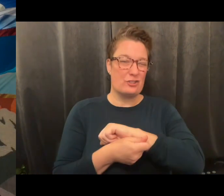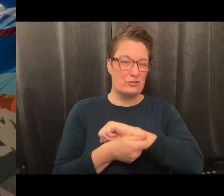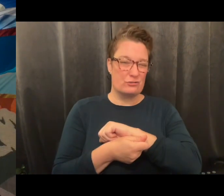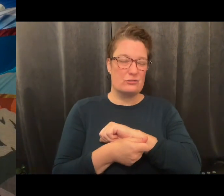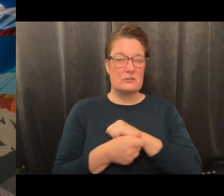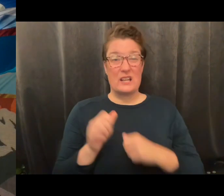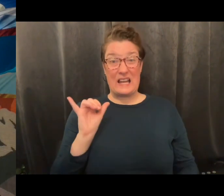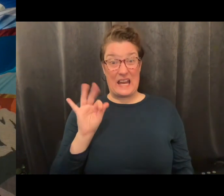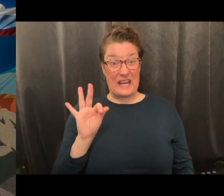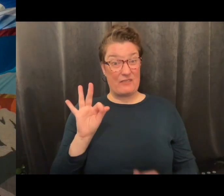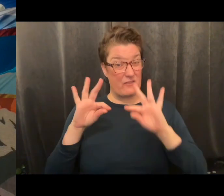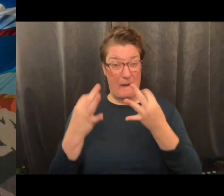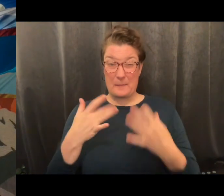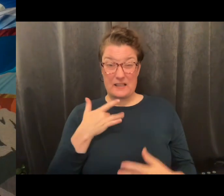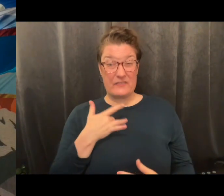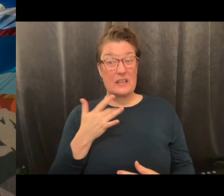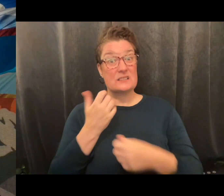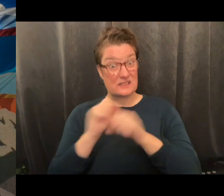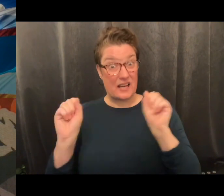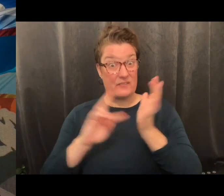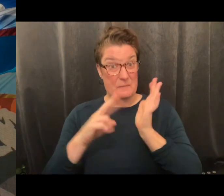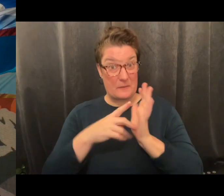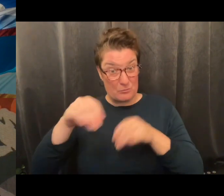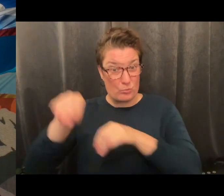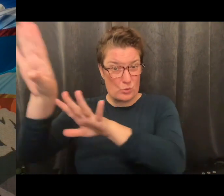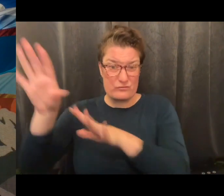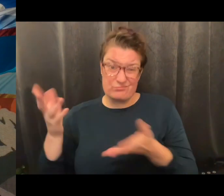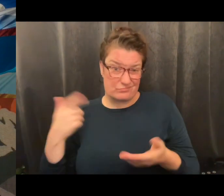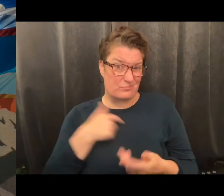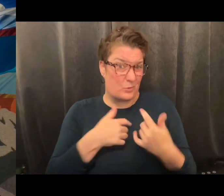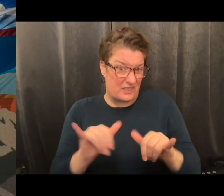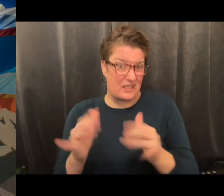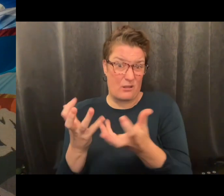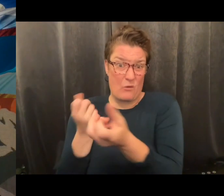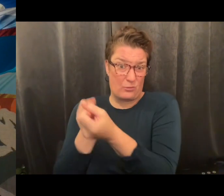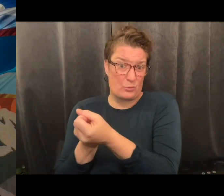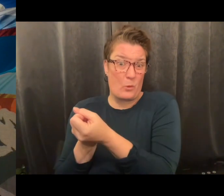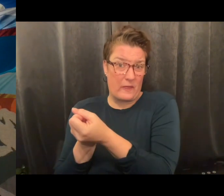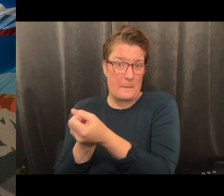else, we still want to support them being able to do that. And so, yeah, we're continuing to work on it.